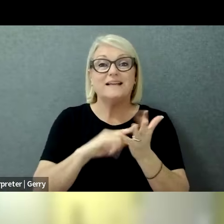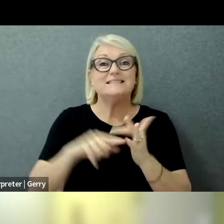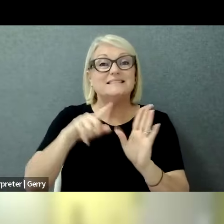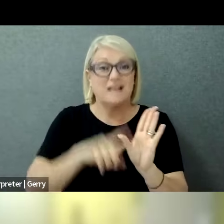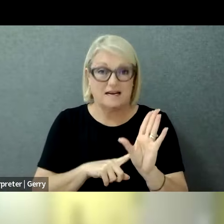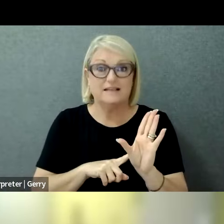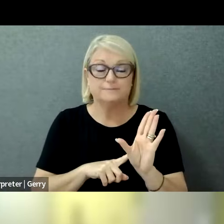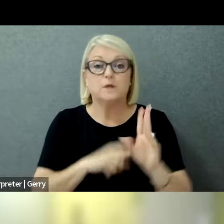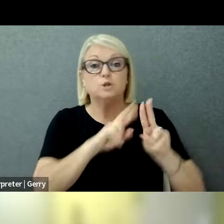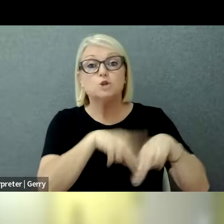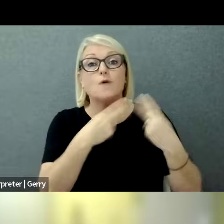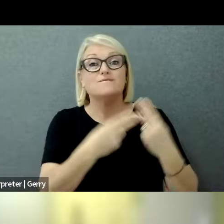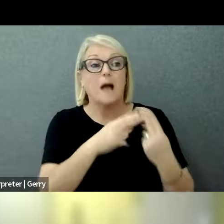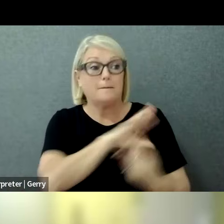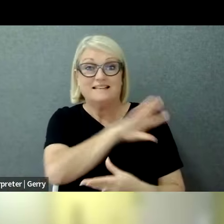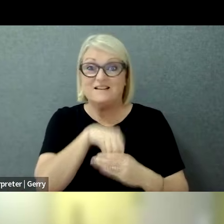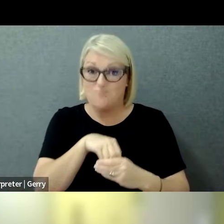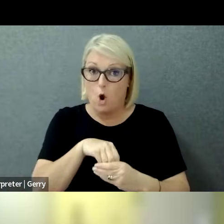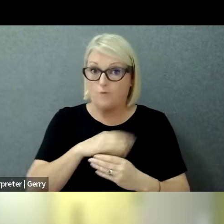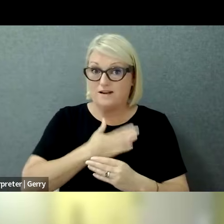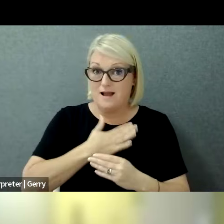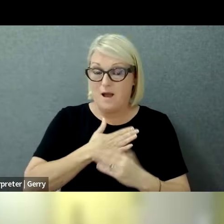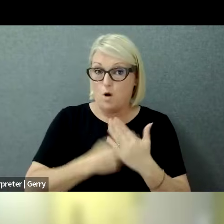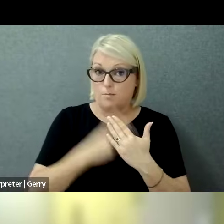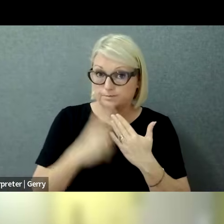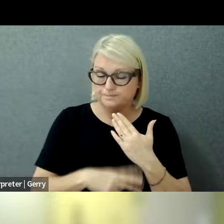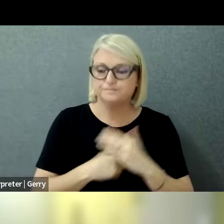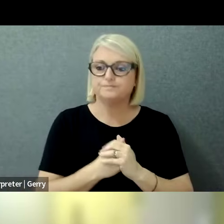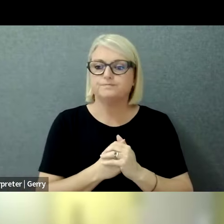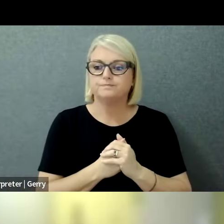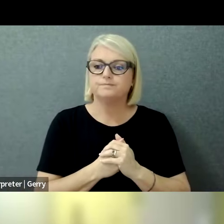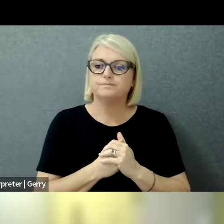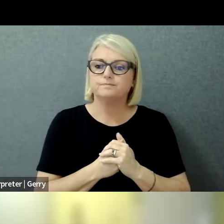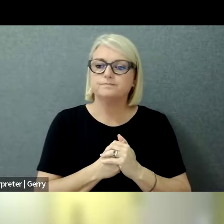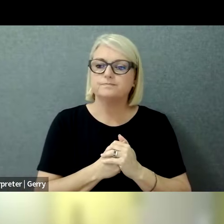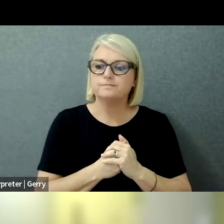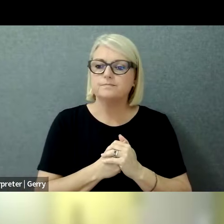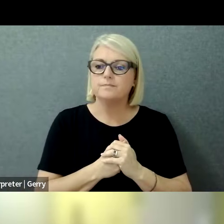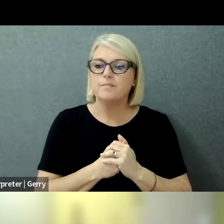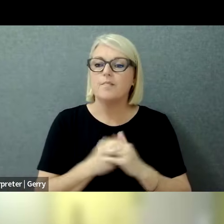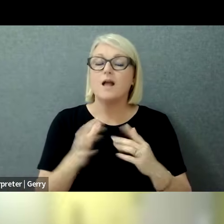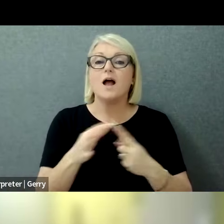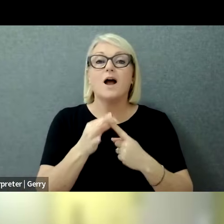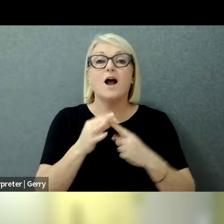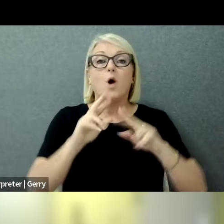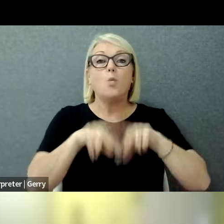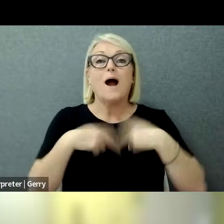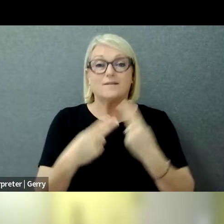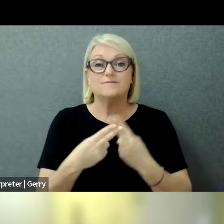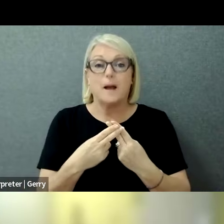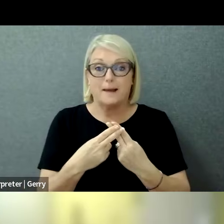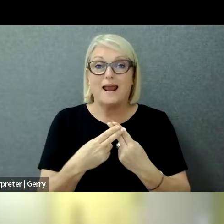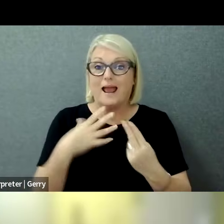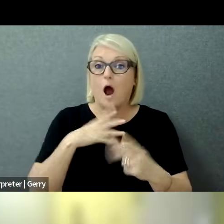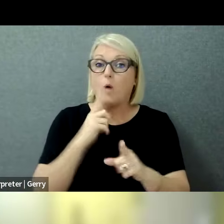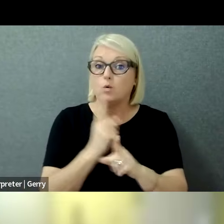took part in this particular project. The first family I'm going to tell you a little bit about